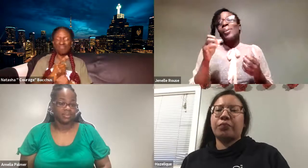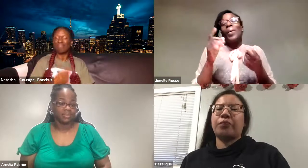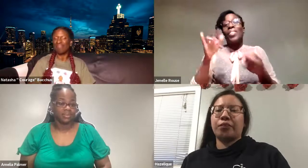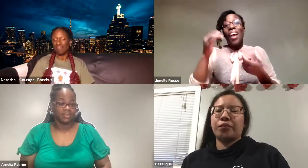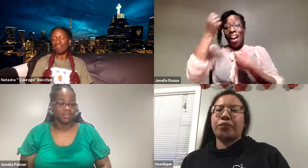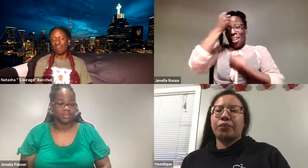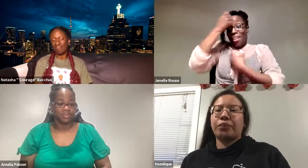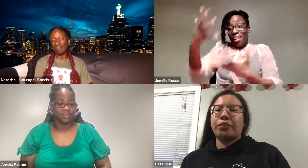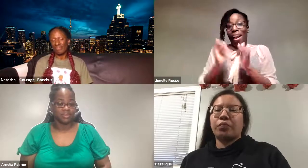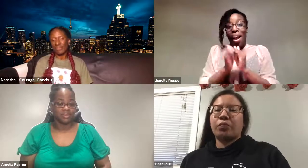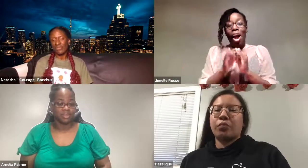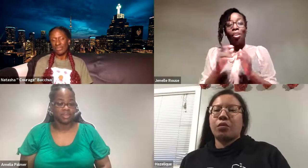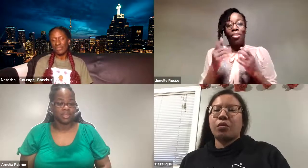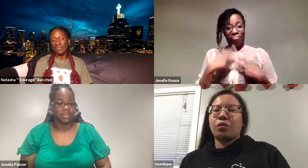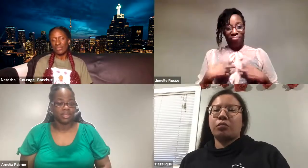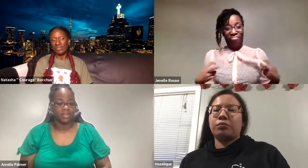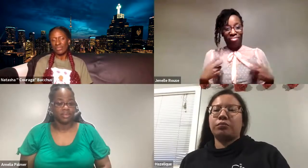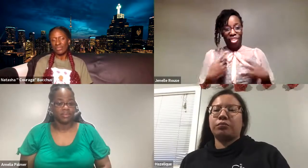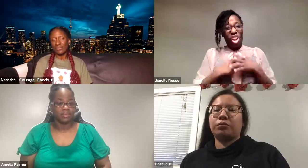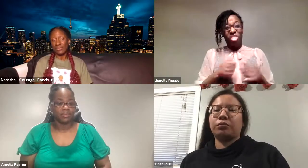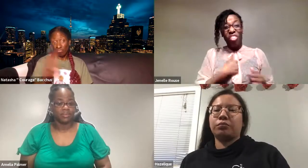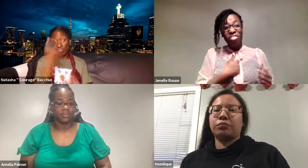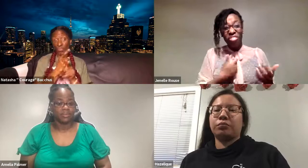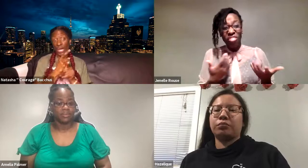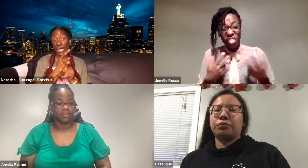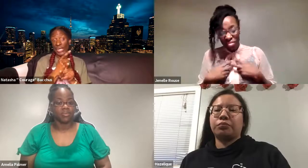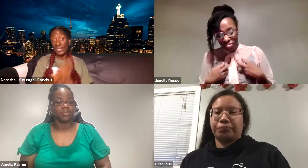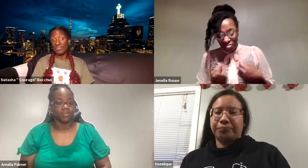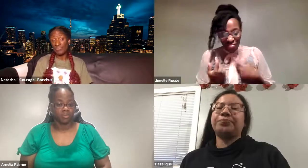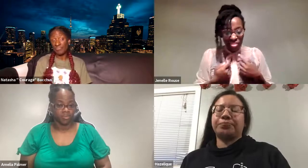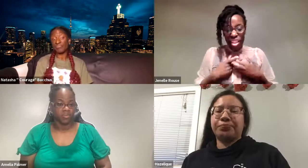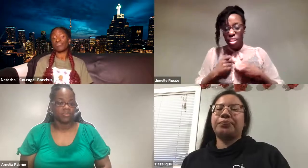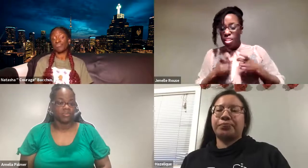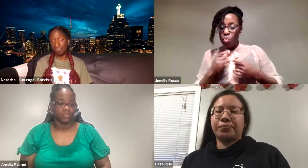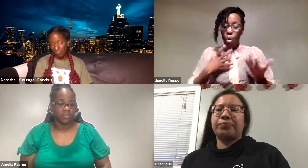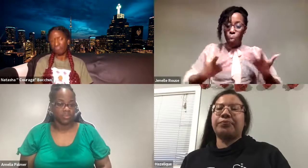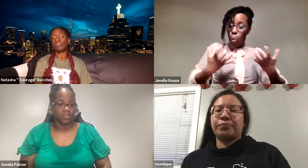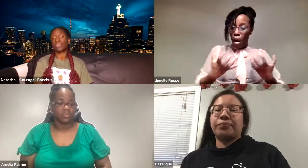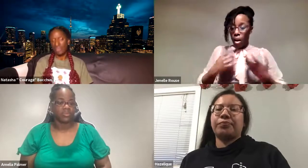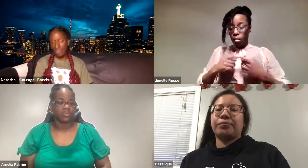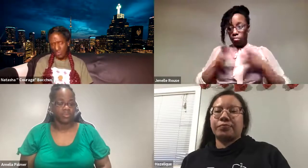idea of code switching and try to use both is that even possible? so decolonizing my own language